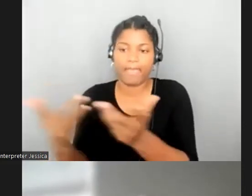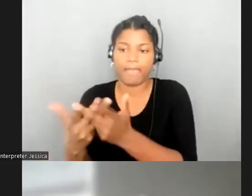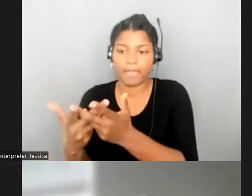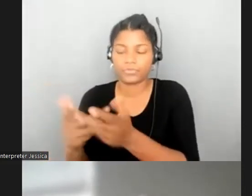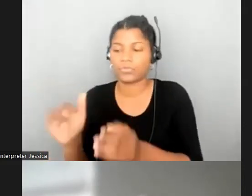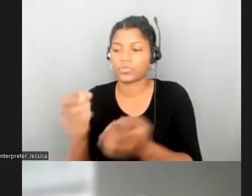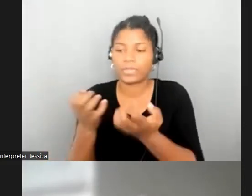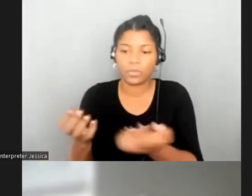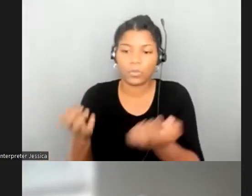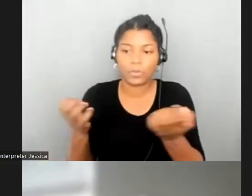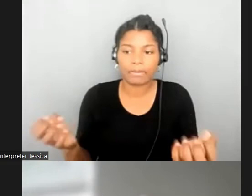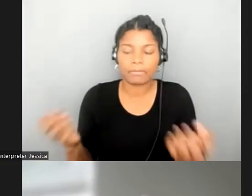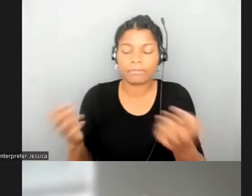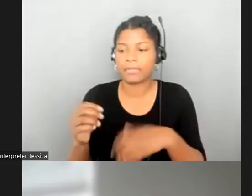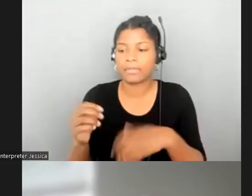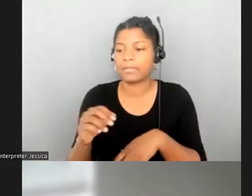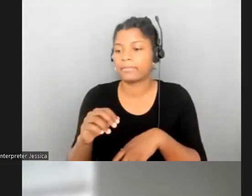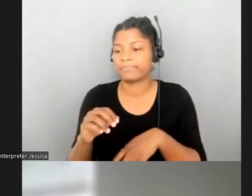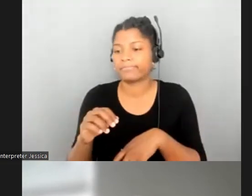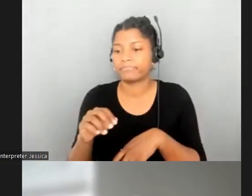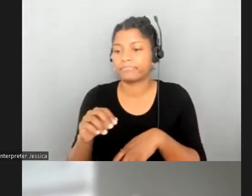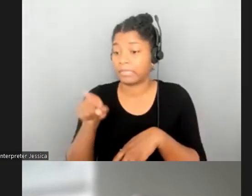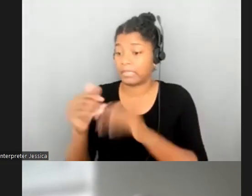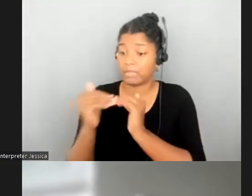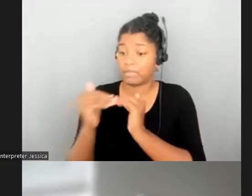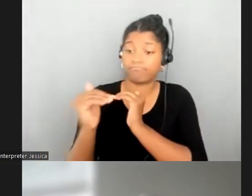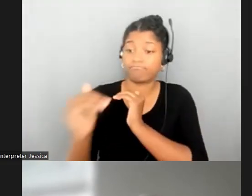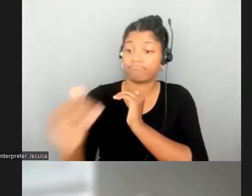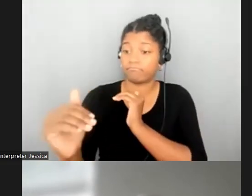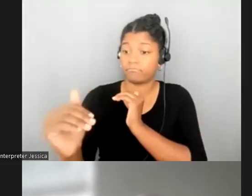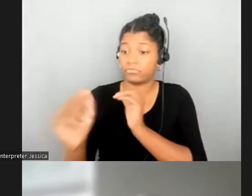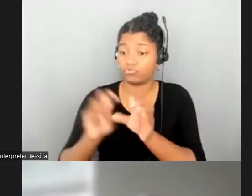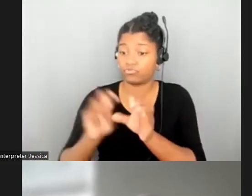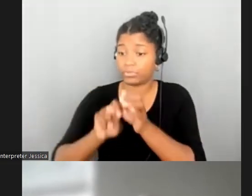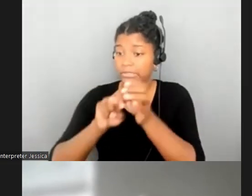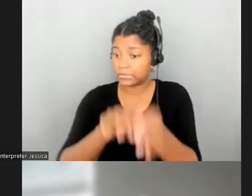Helped provide stable transportation program if needed.